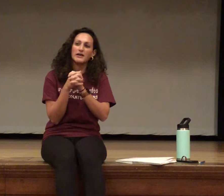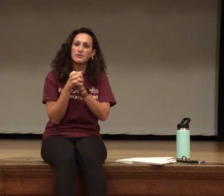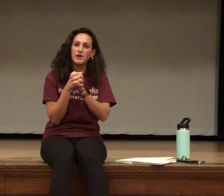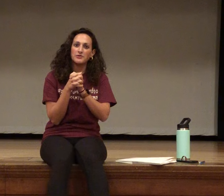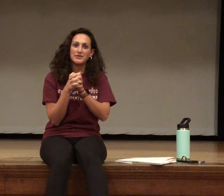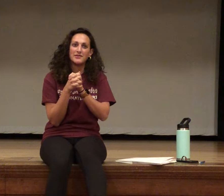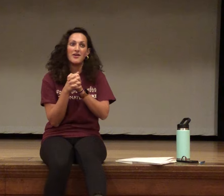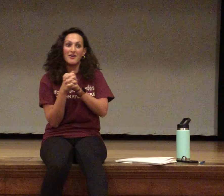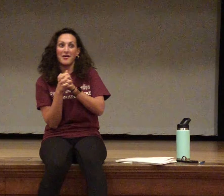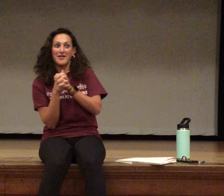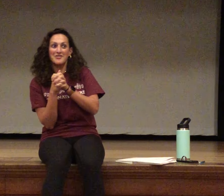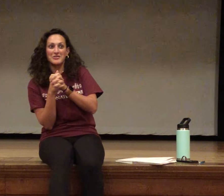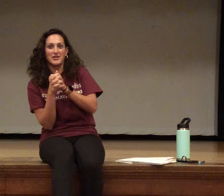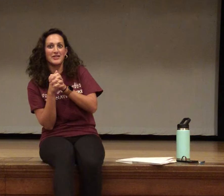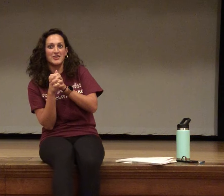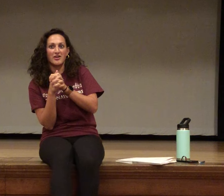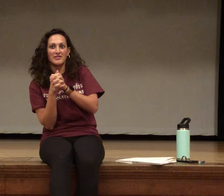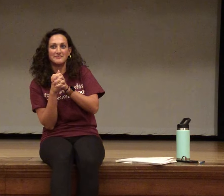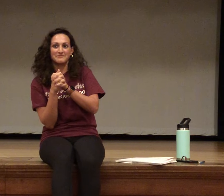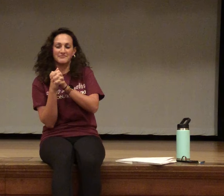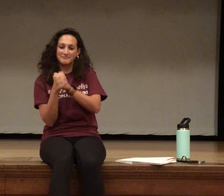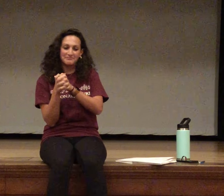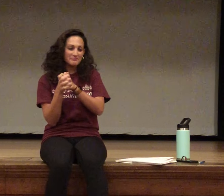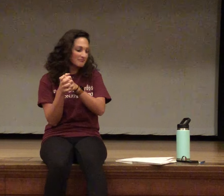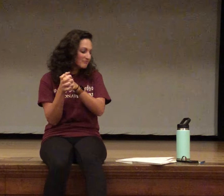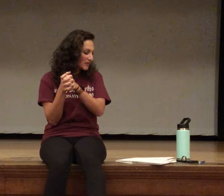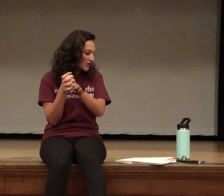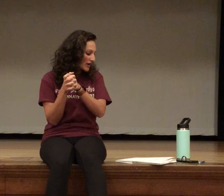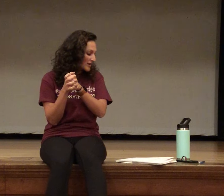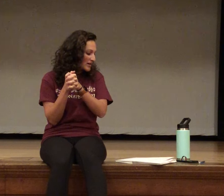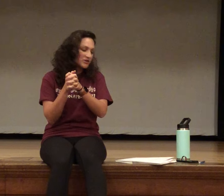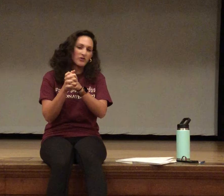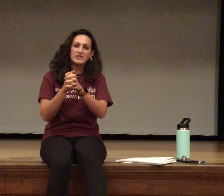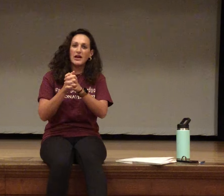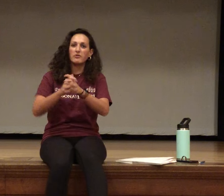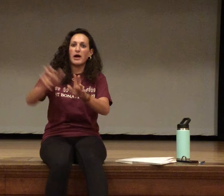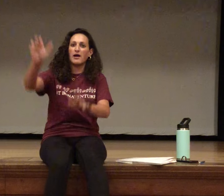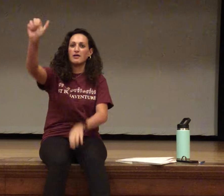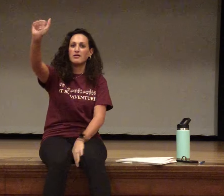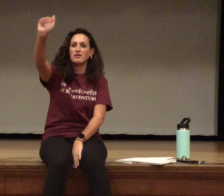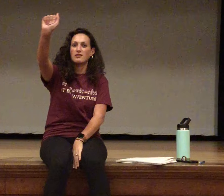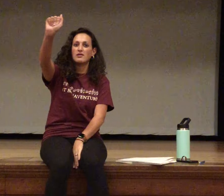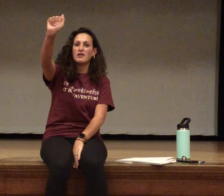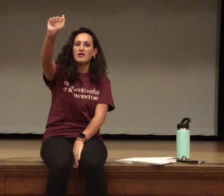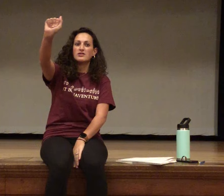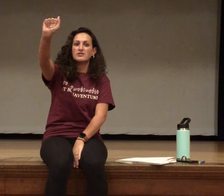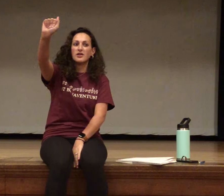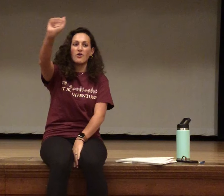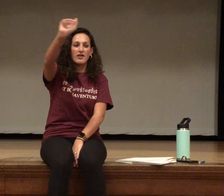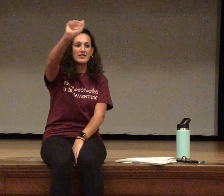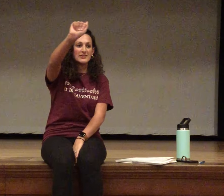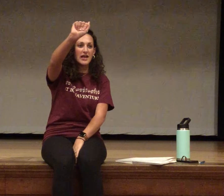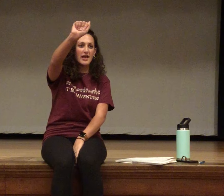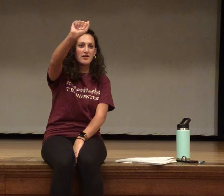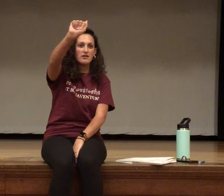the class with those all right you guys ready to get started okay so first alphabet so this is a